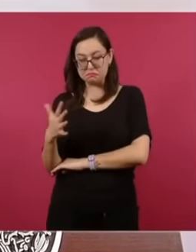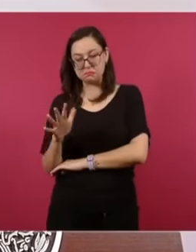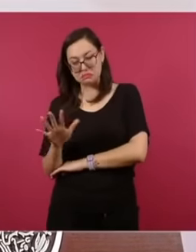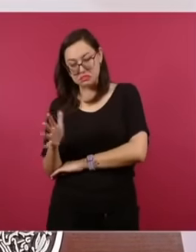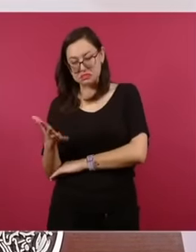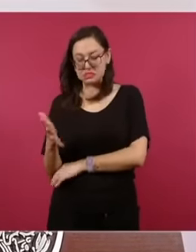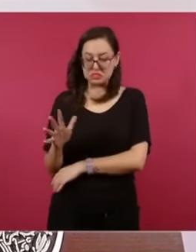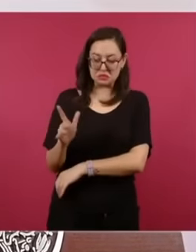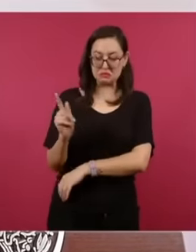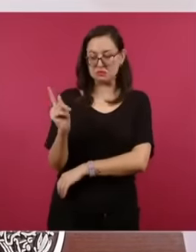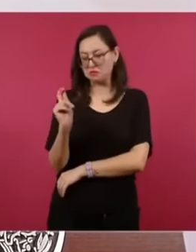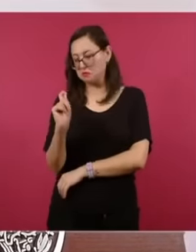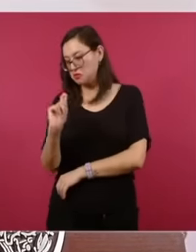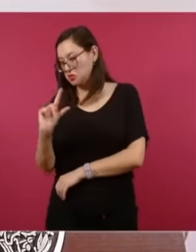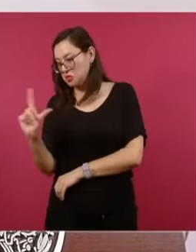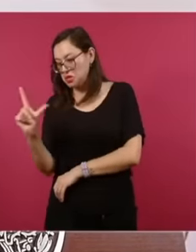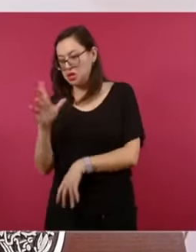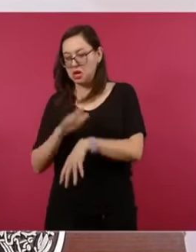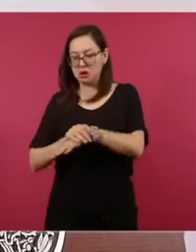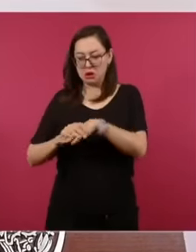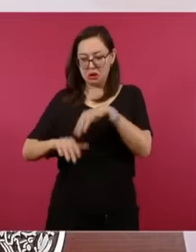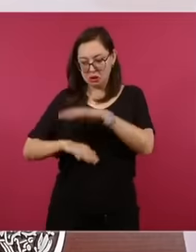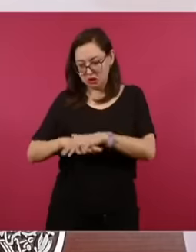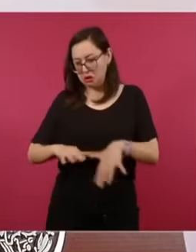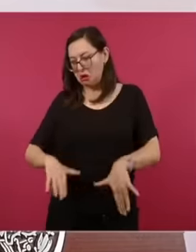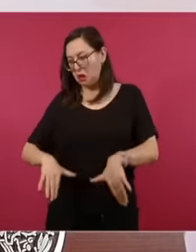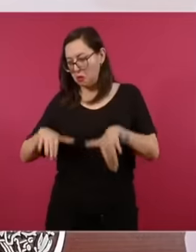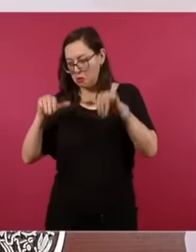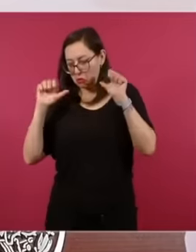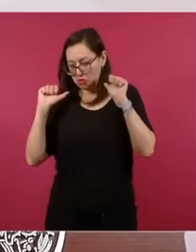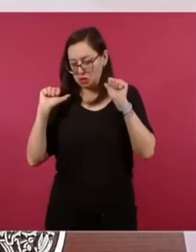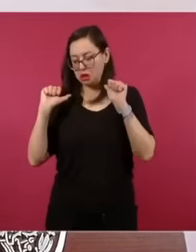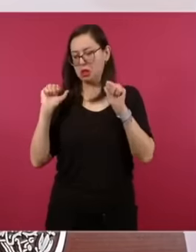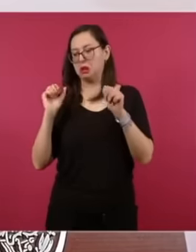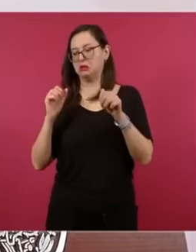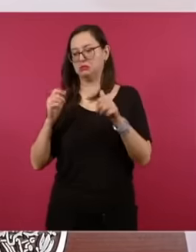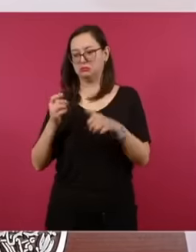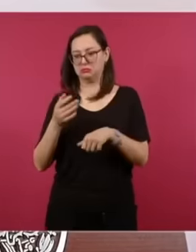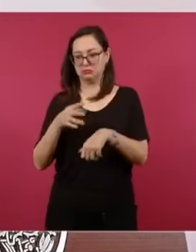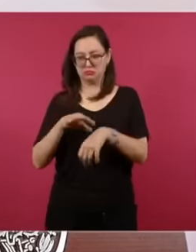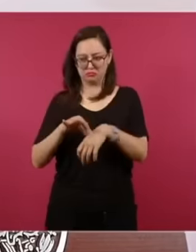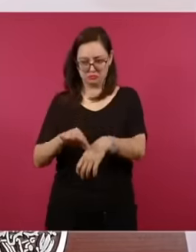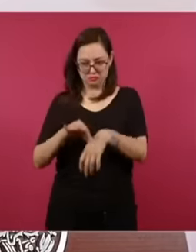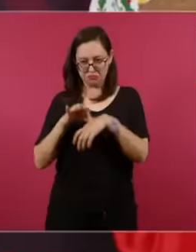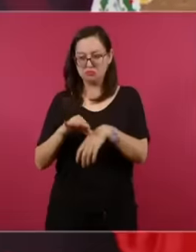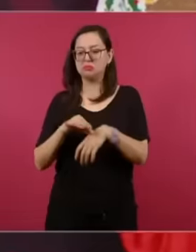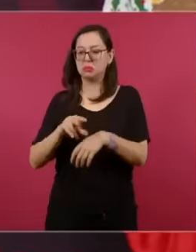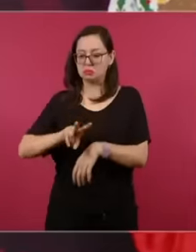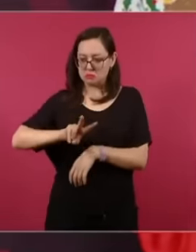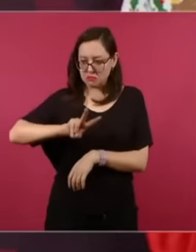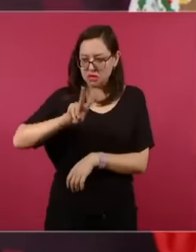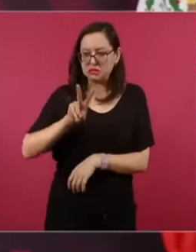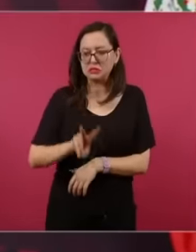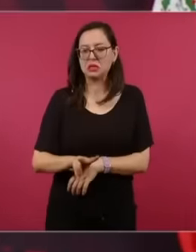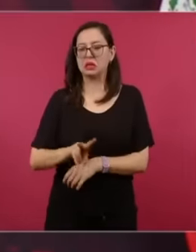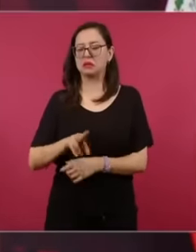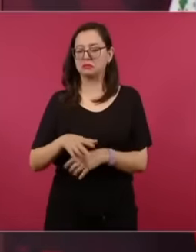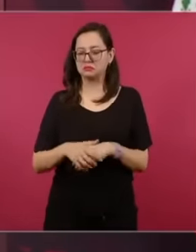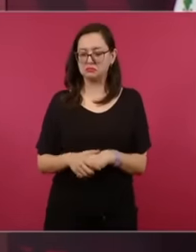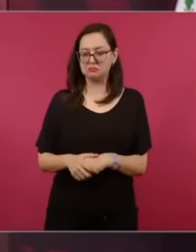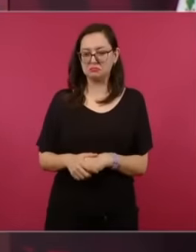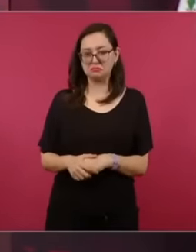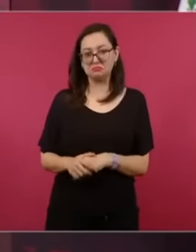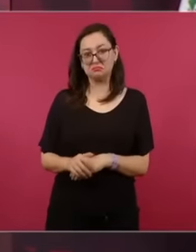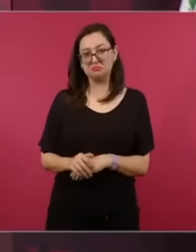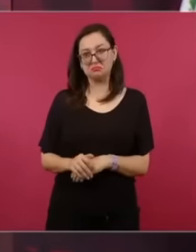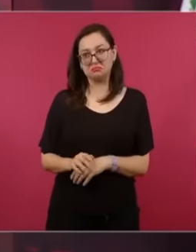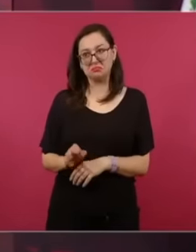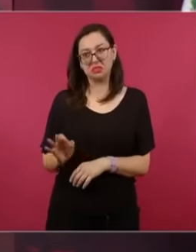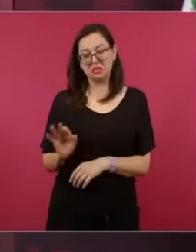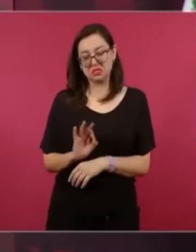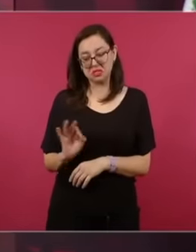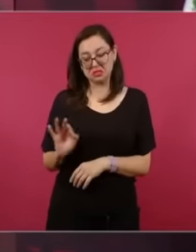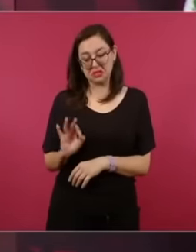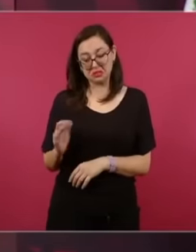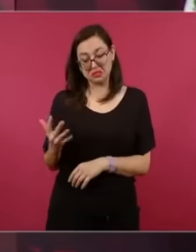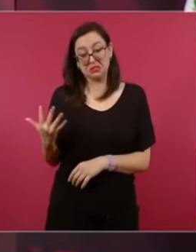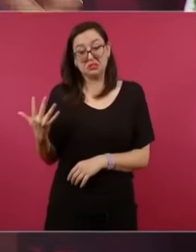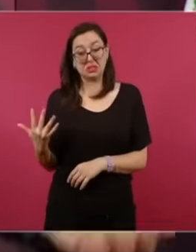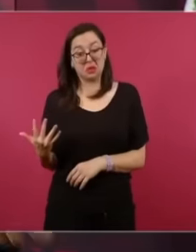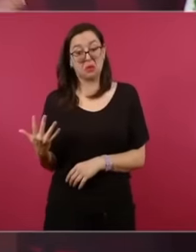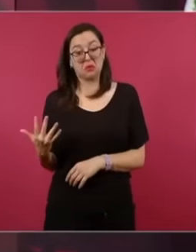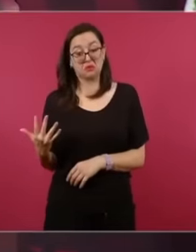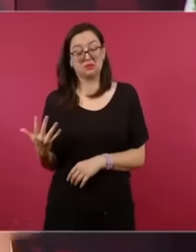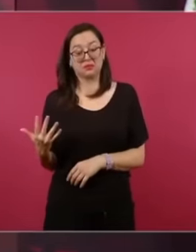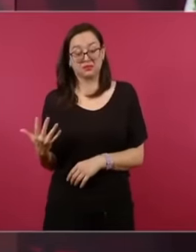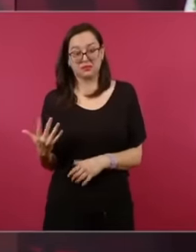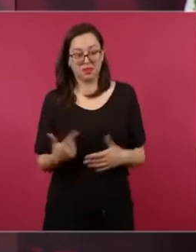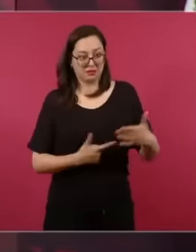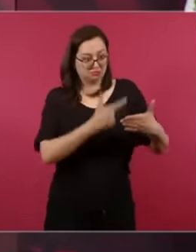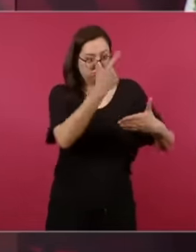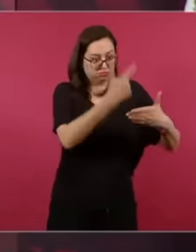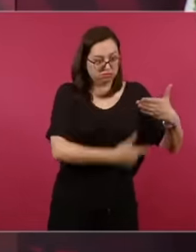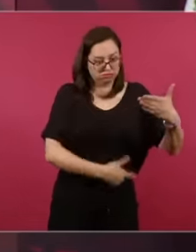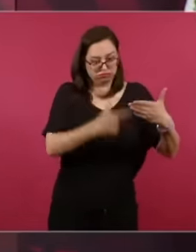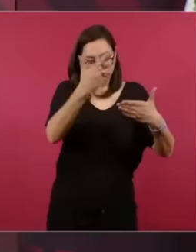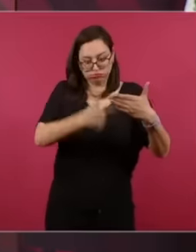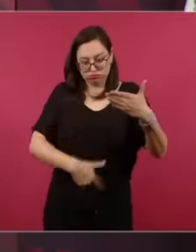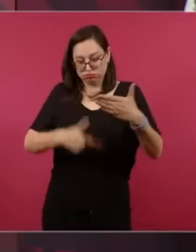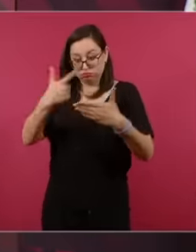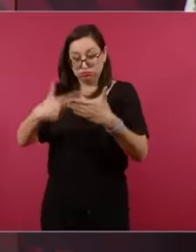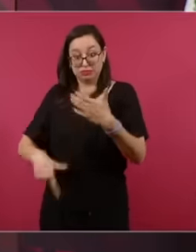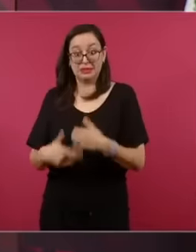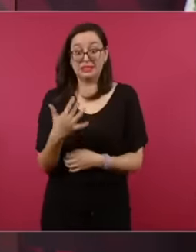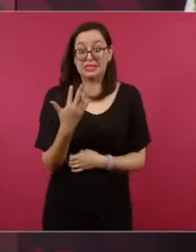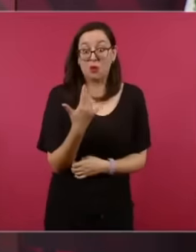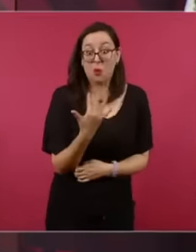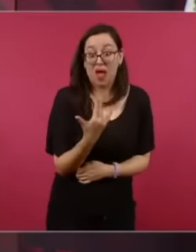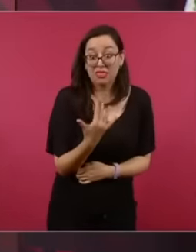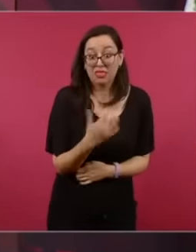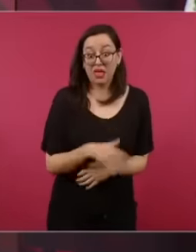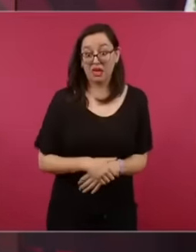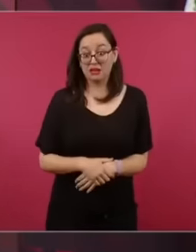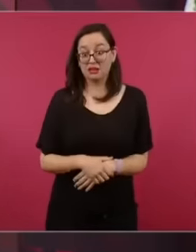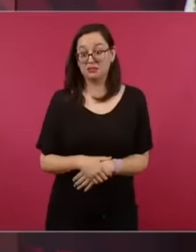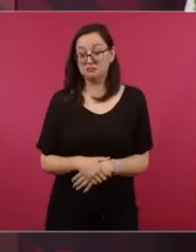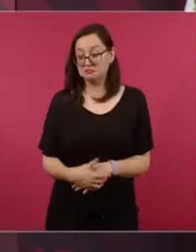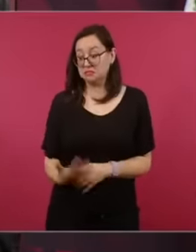are a lot but the newspaper presumes it and I am saying it now because maybe my friend